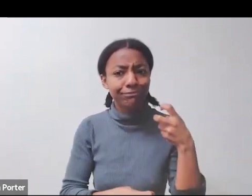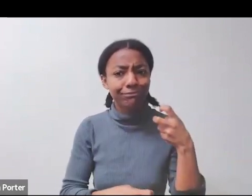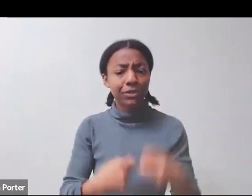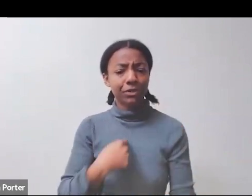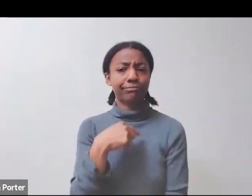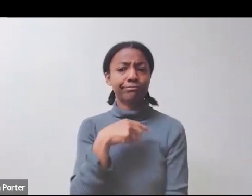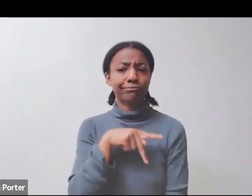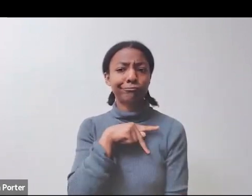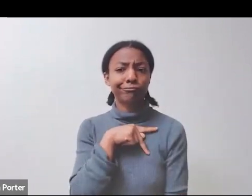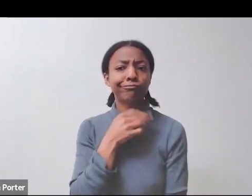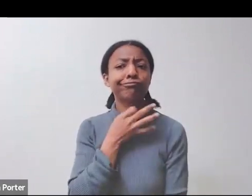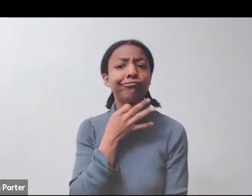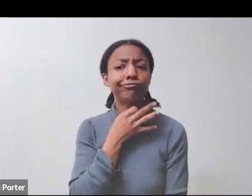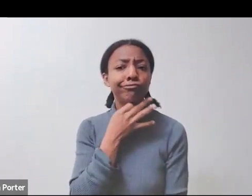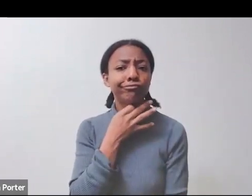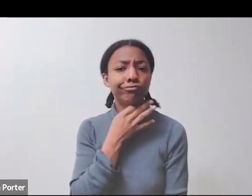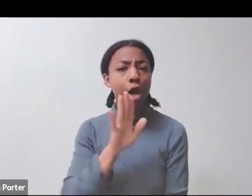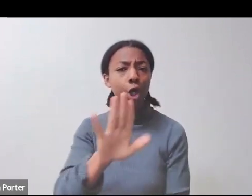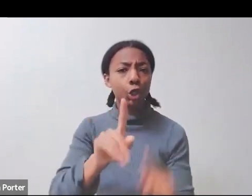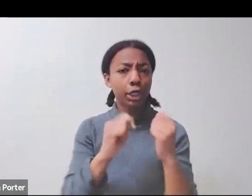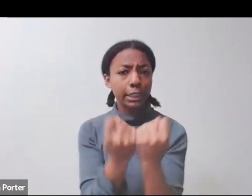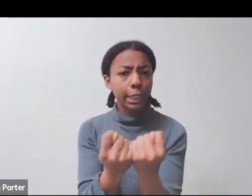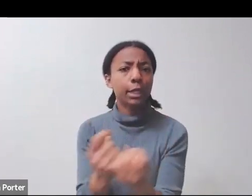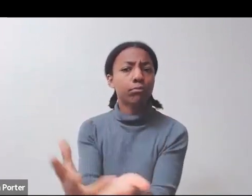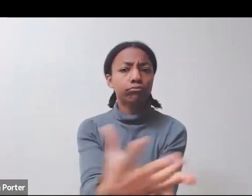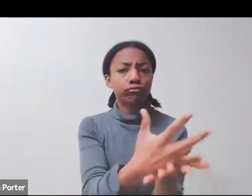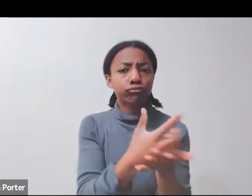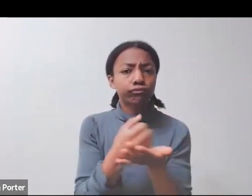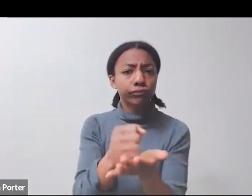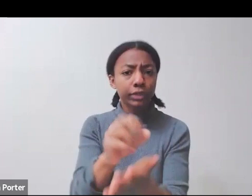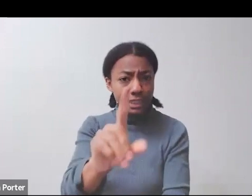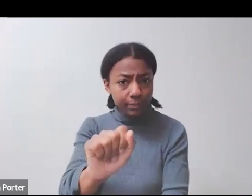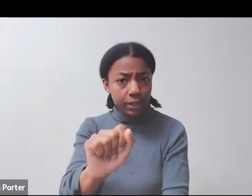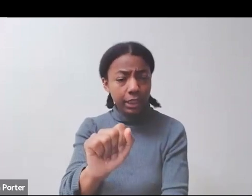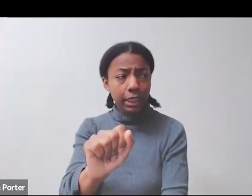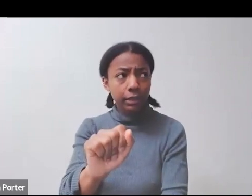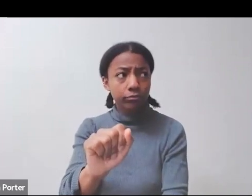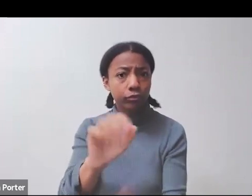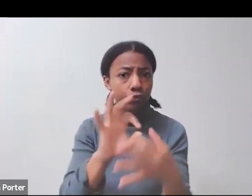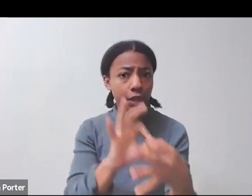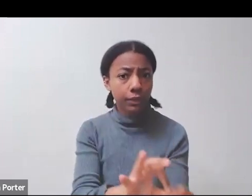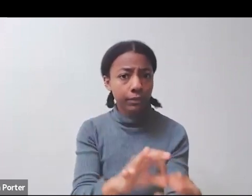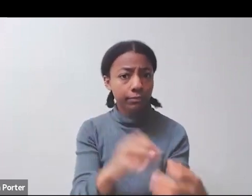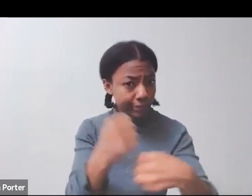of whether your team has compiled disability statistics into a resource at all? If any of the papers you have worked on